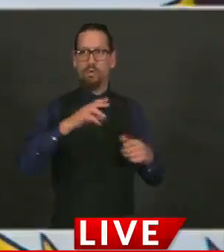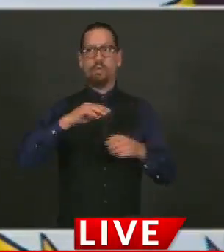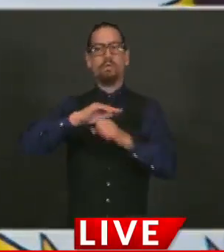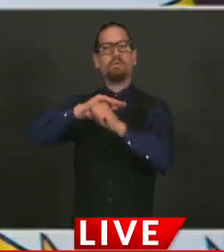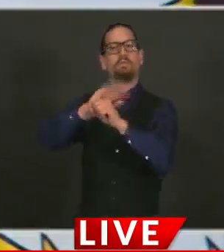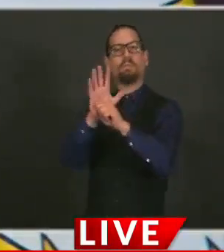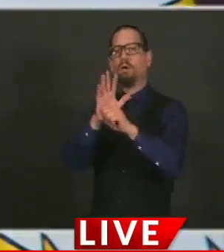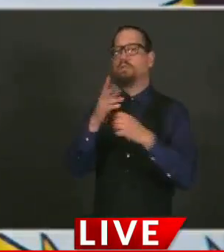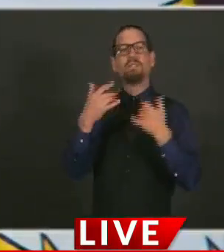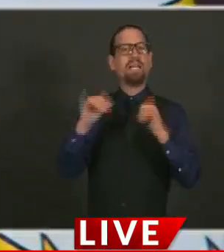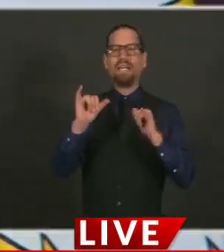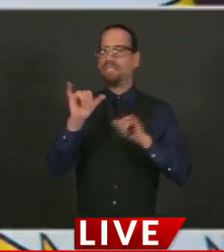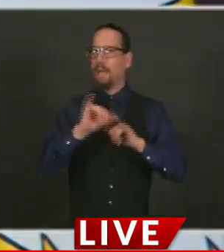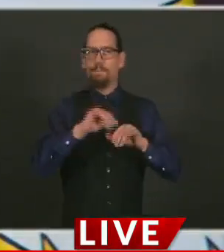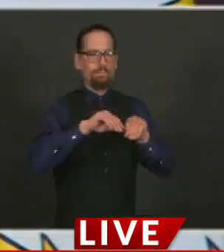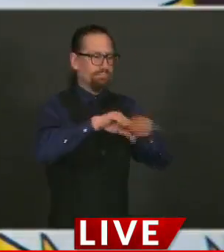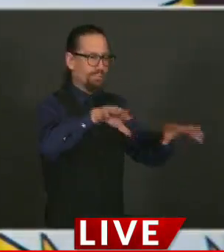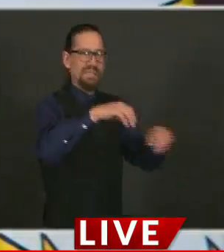THE SOLUTION TO SENDING THE